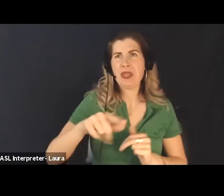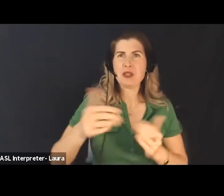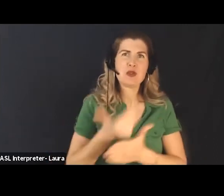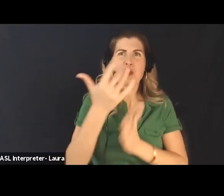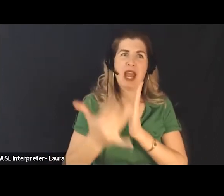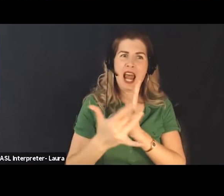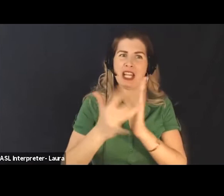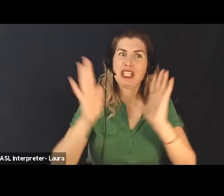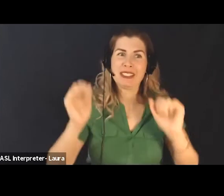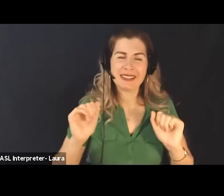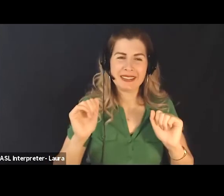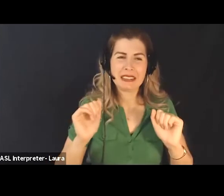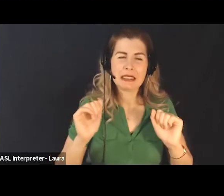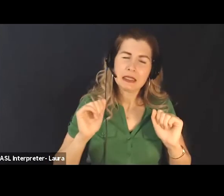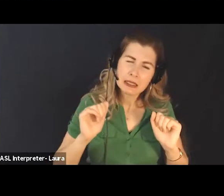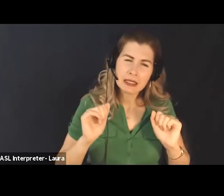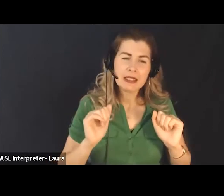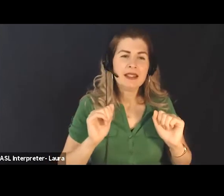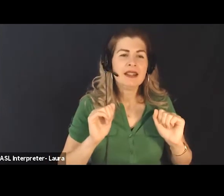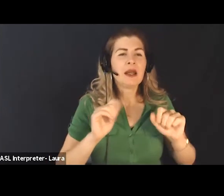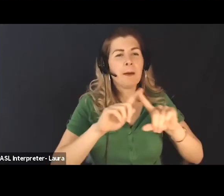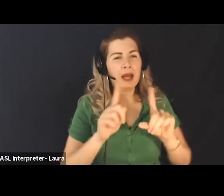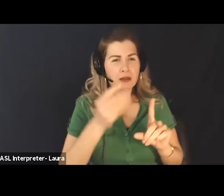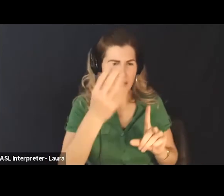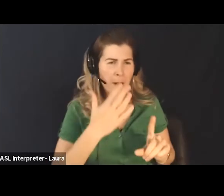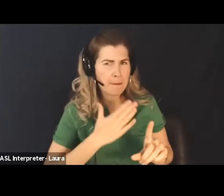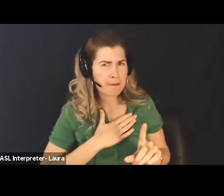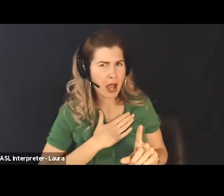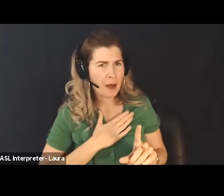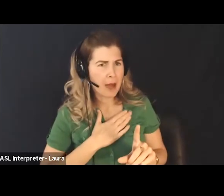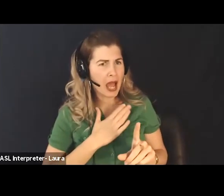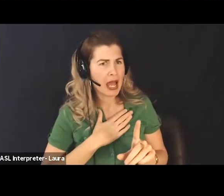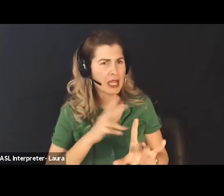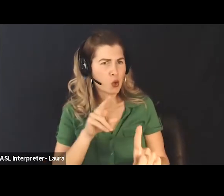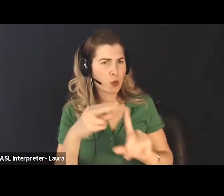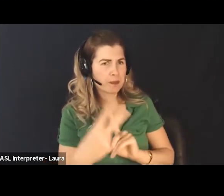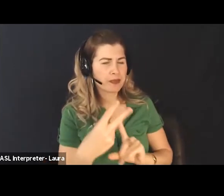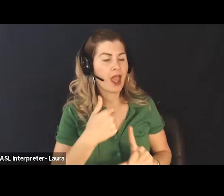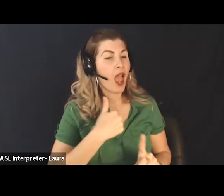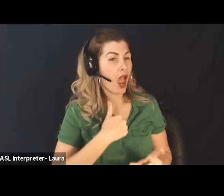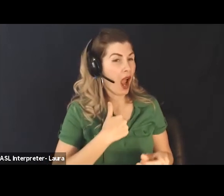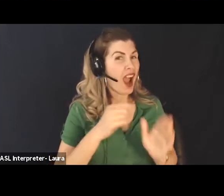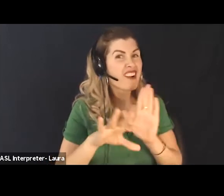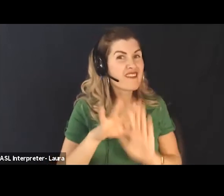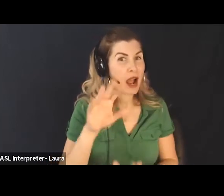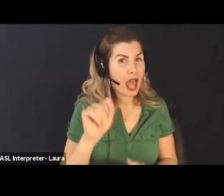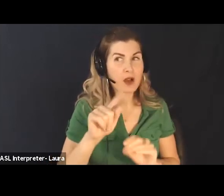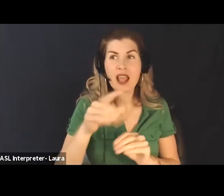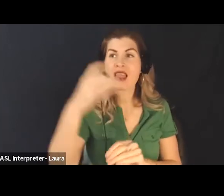Just to be reflexive about my social position within San Diego, I actually found out about these street lights through with design lab.